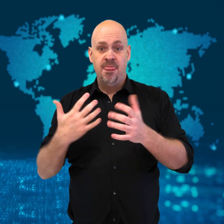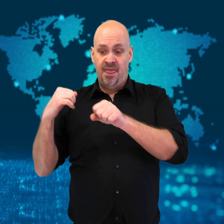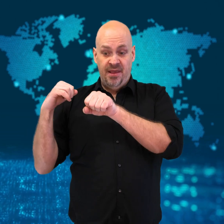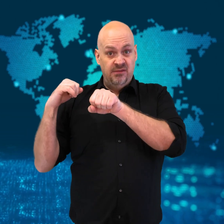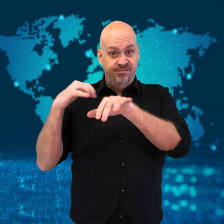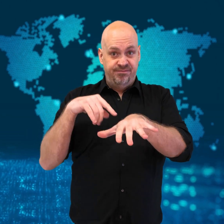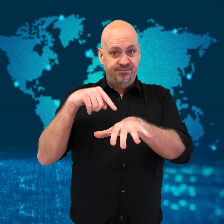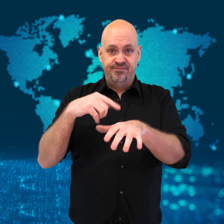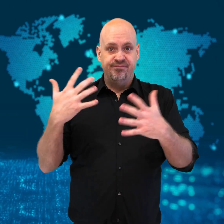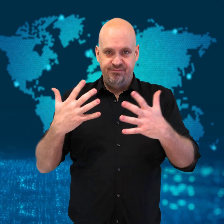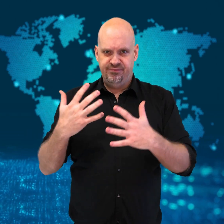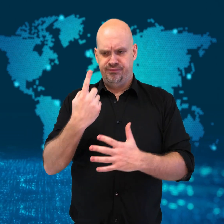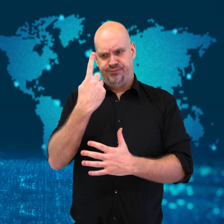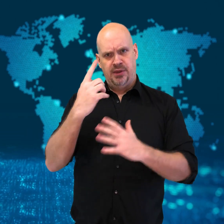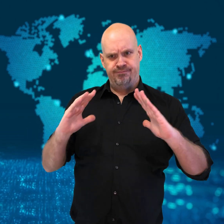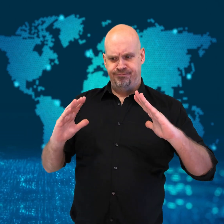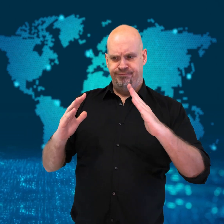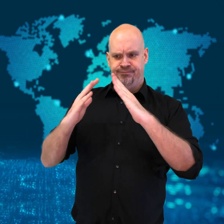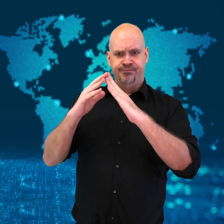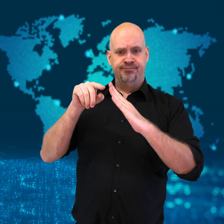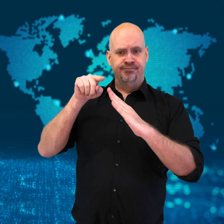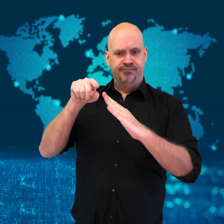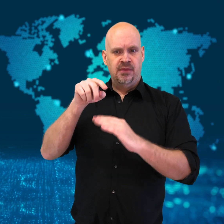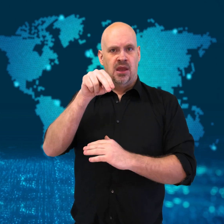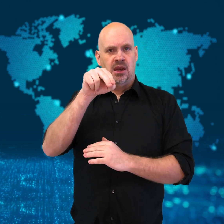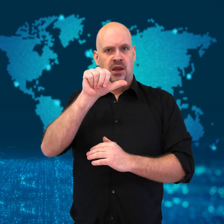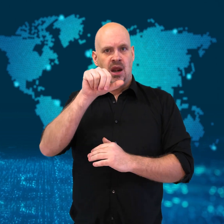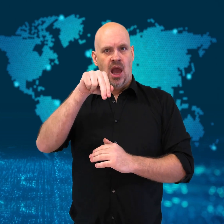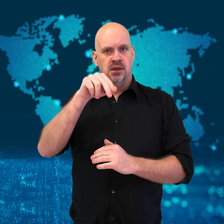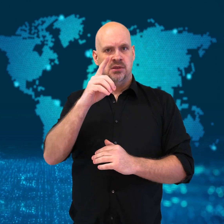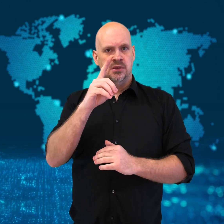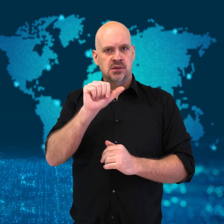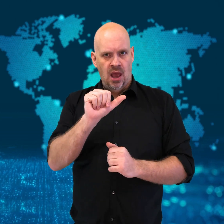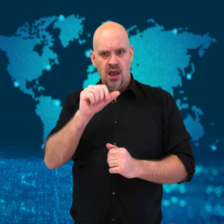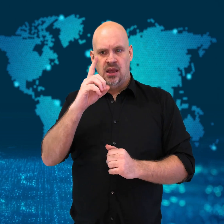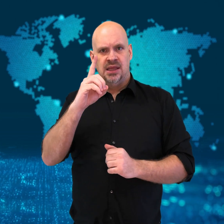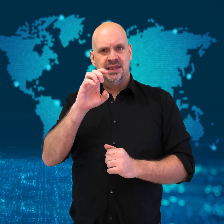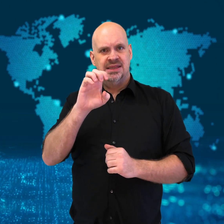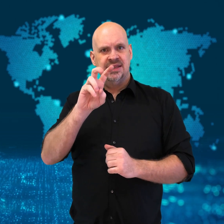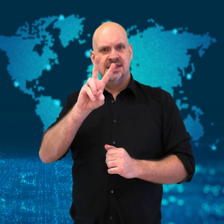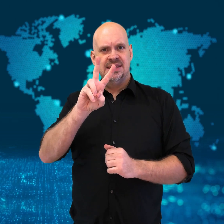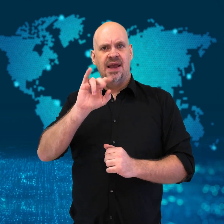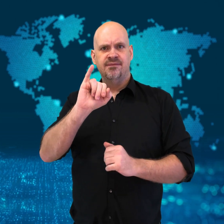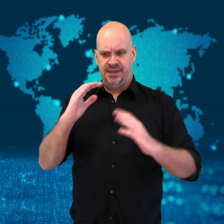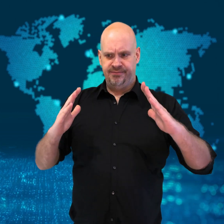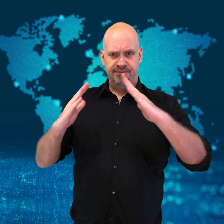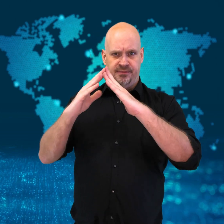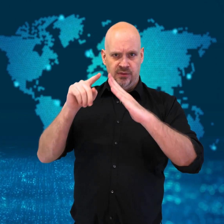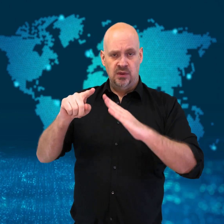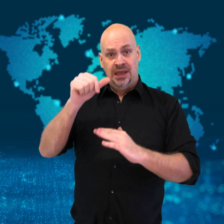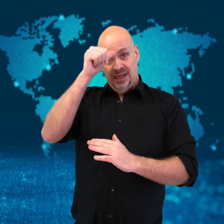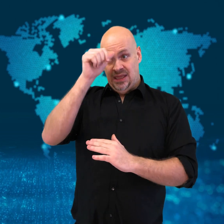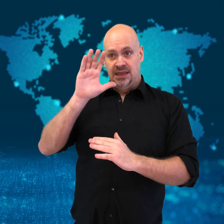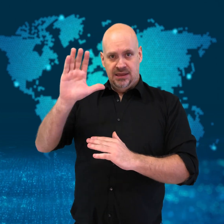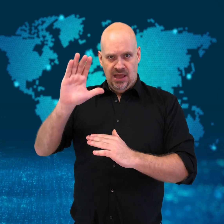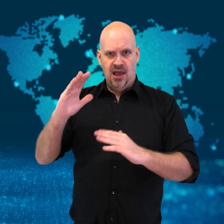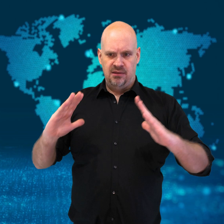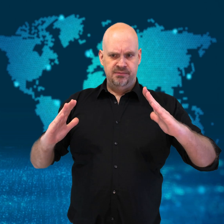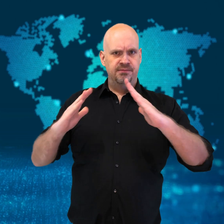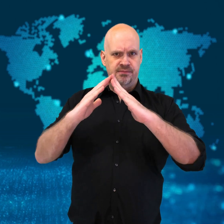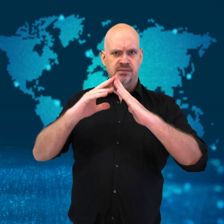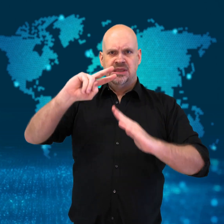The flood was caused by a glacier that broke off of Nanda Devi,